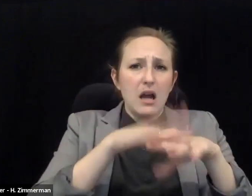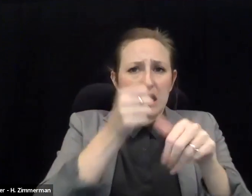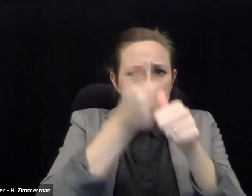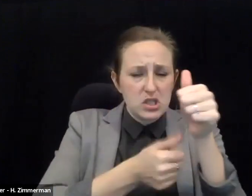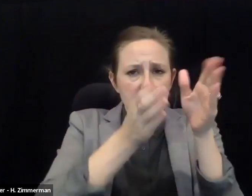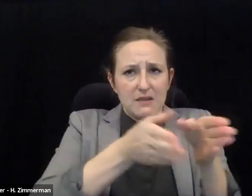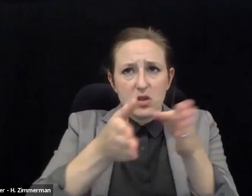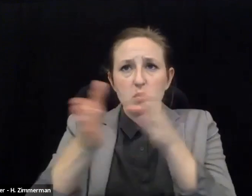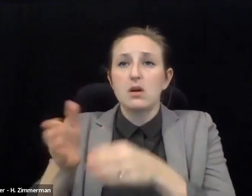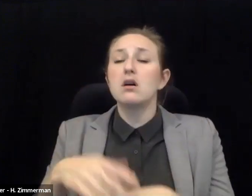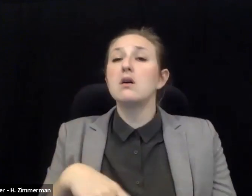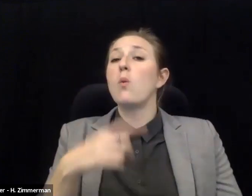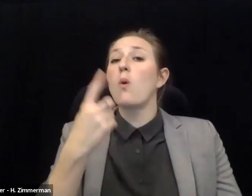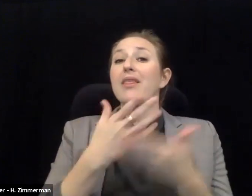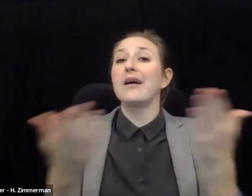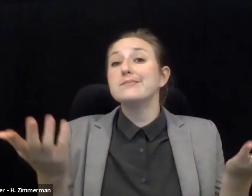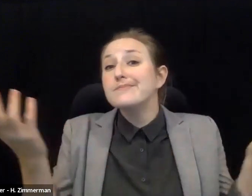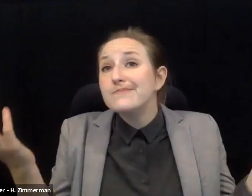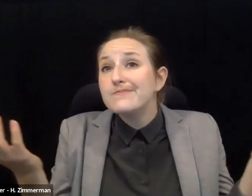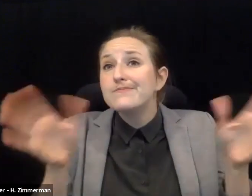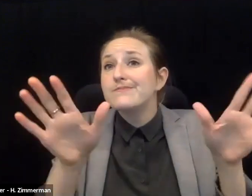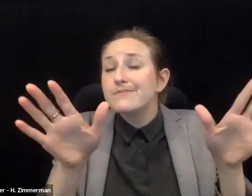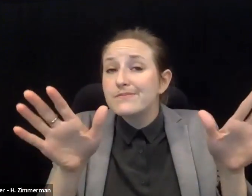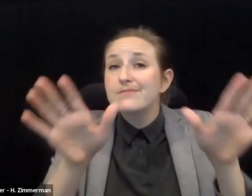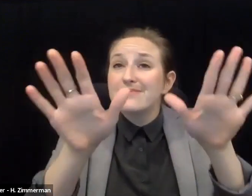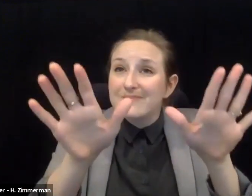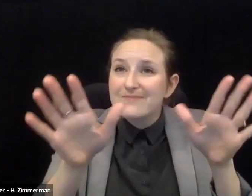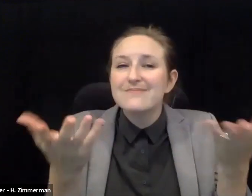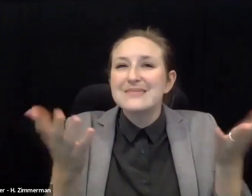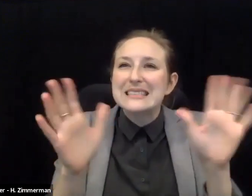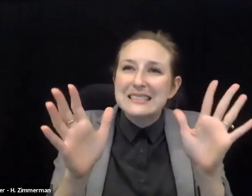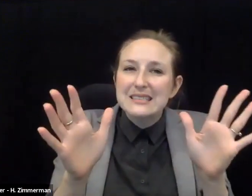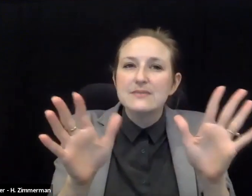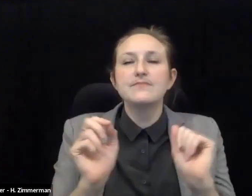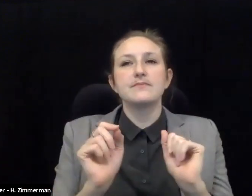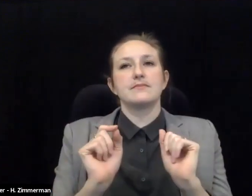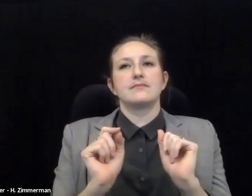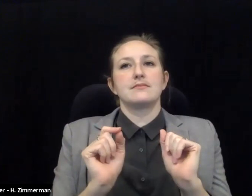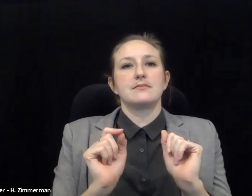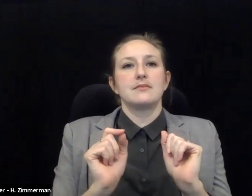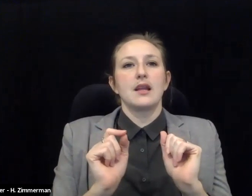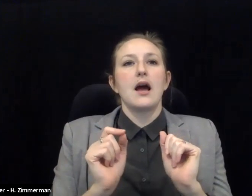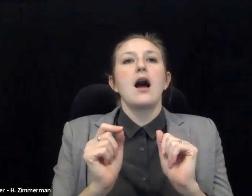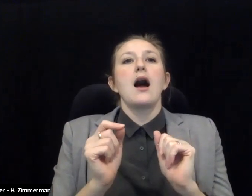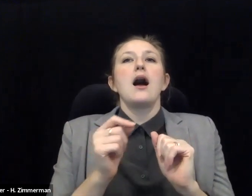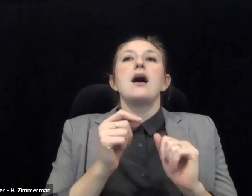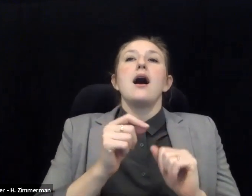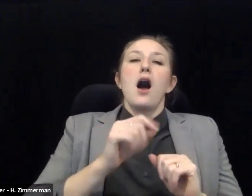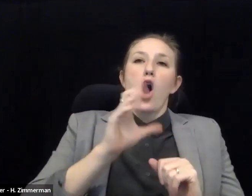of them, and it is it's kind of a lot, but then I'm going to talk about best practices. Also